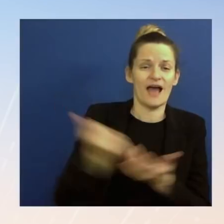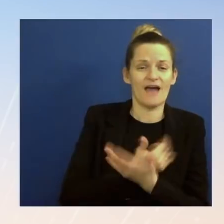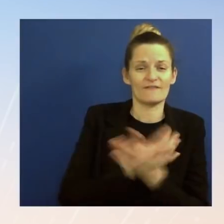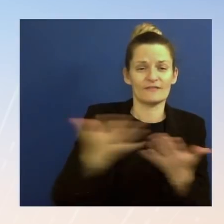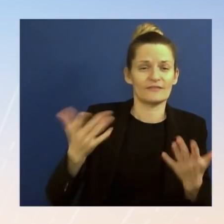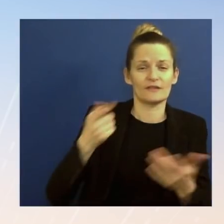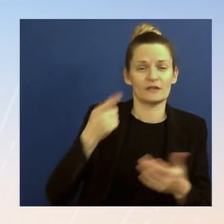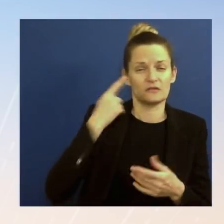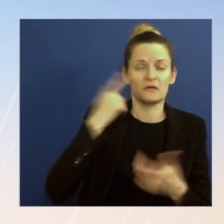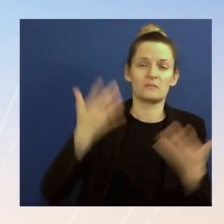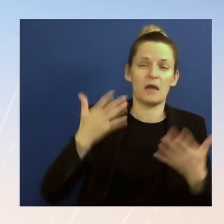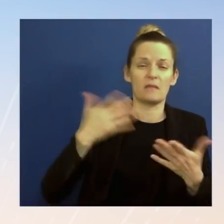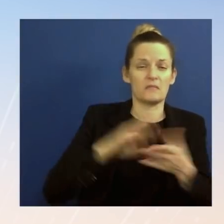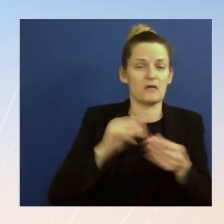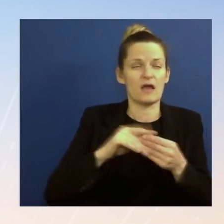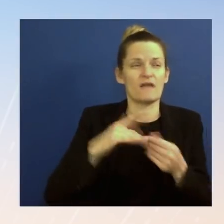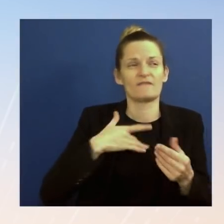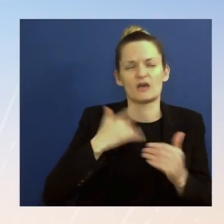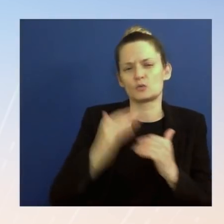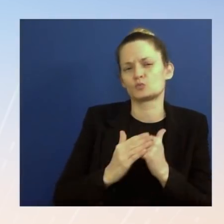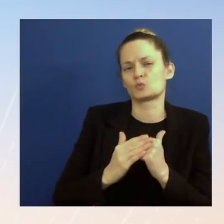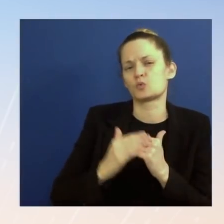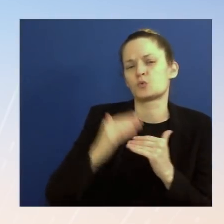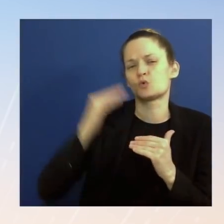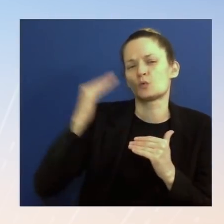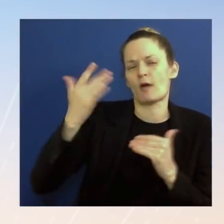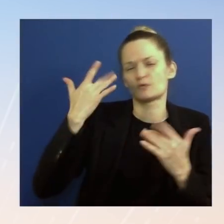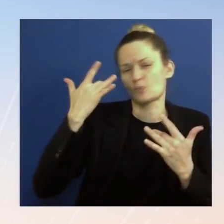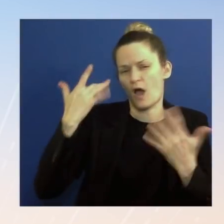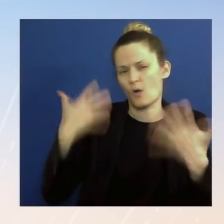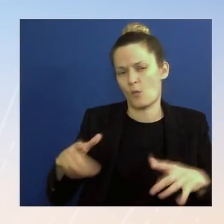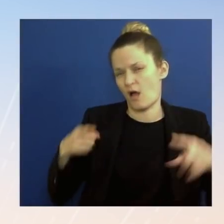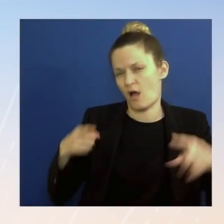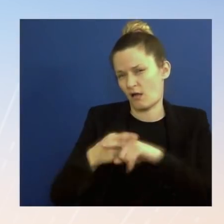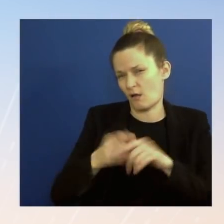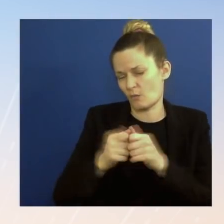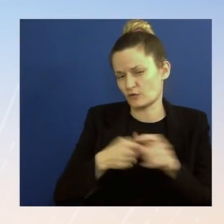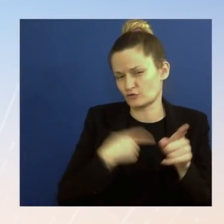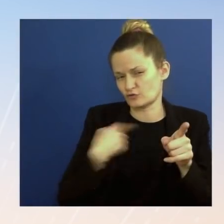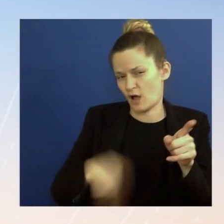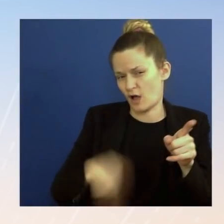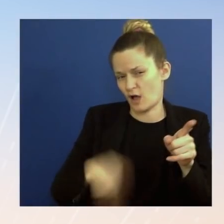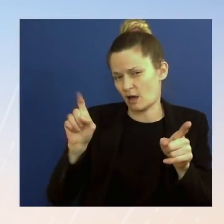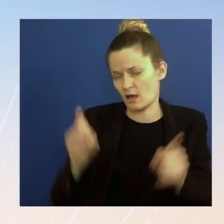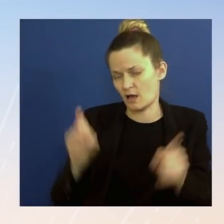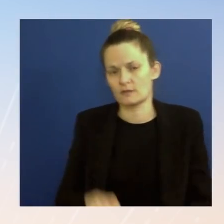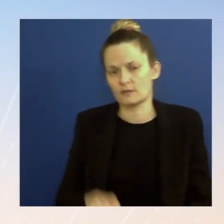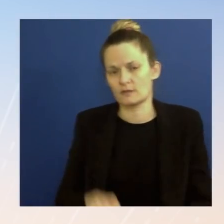Ms. Psaki: I just think we look at it slightly differently. I mean, what I'm talking -- what we -- why the President has been so clear about not sending U.S. troops is obviously